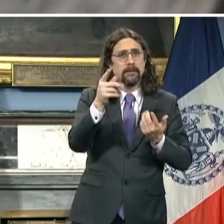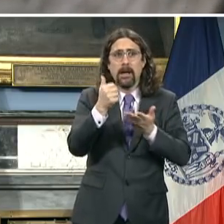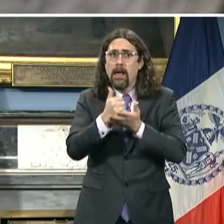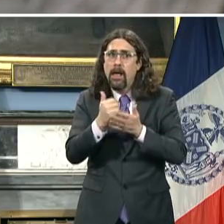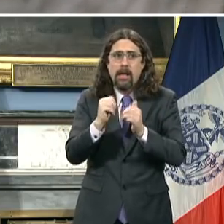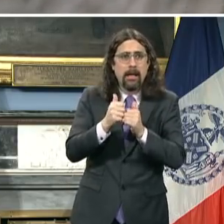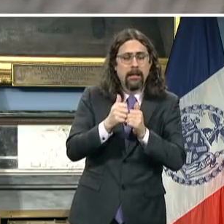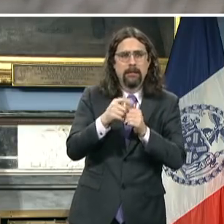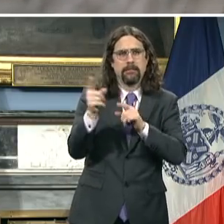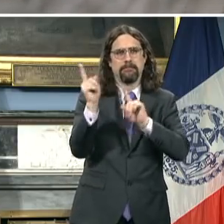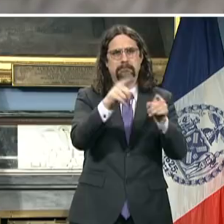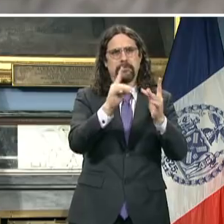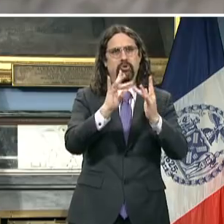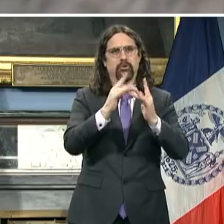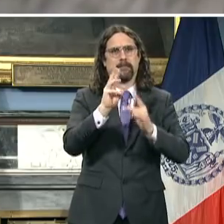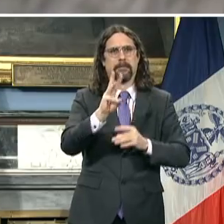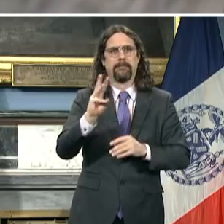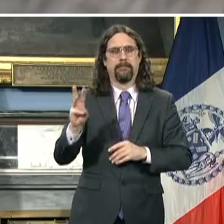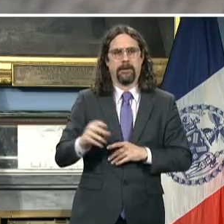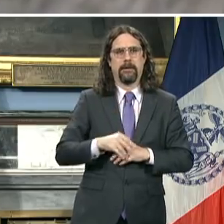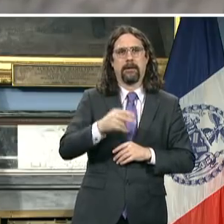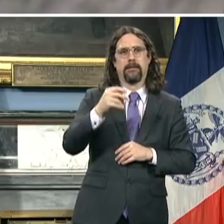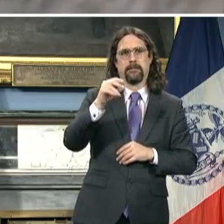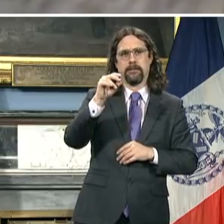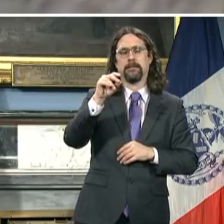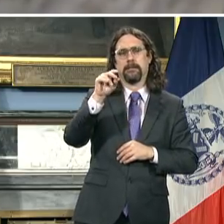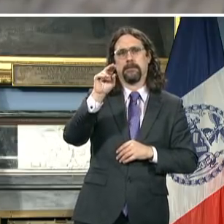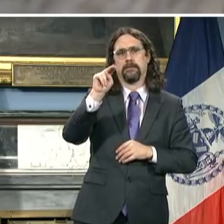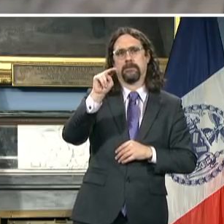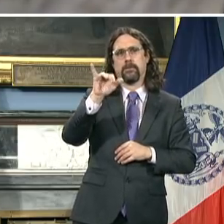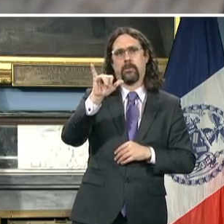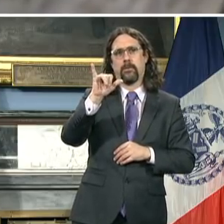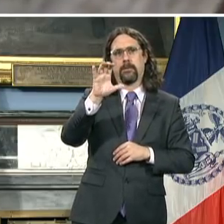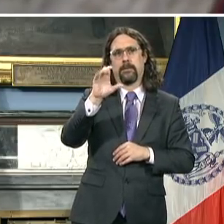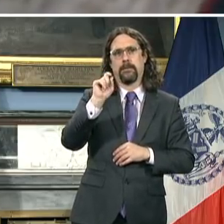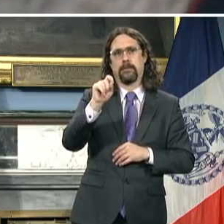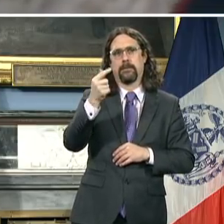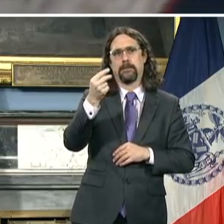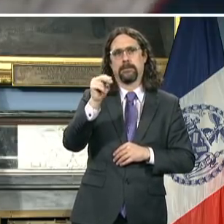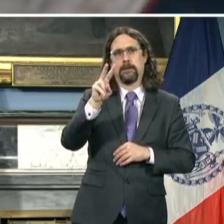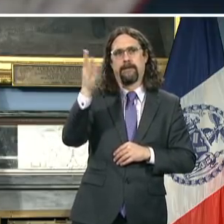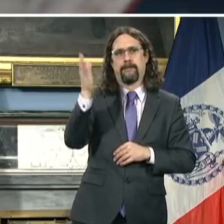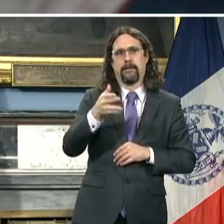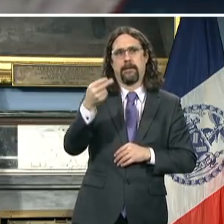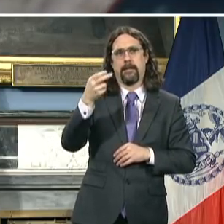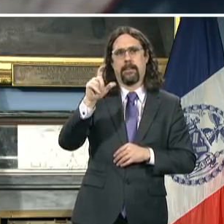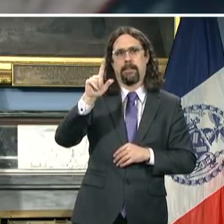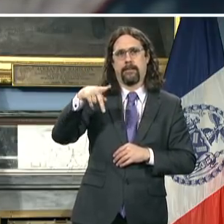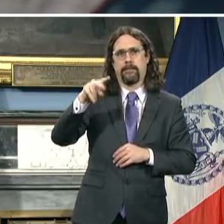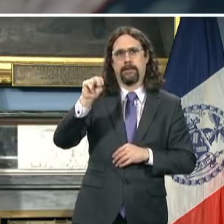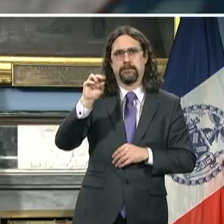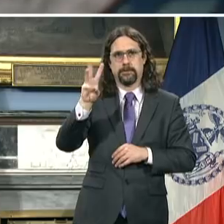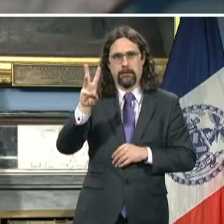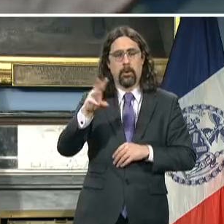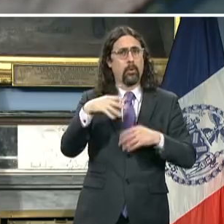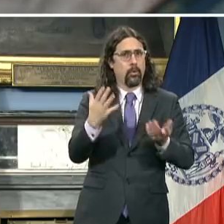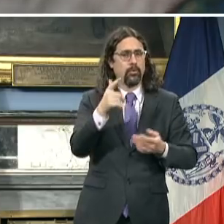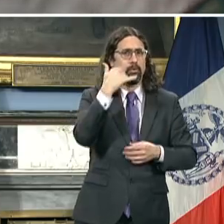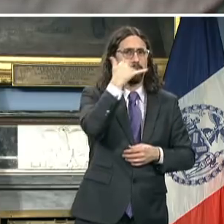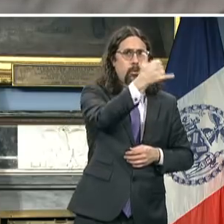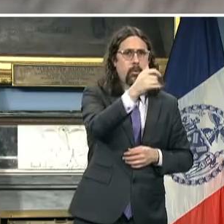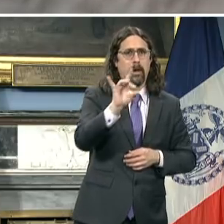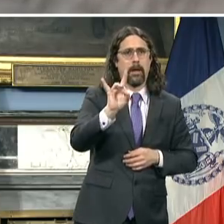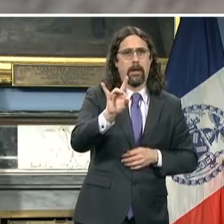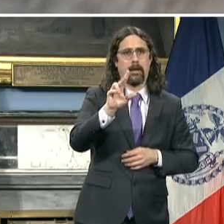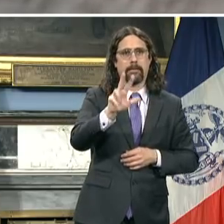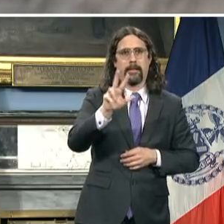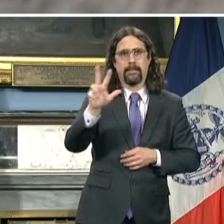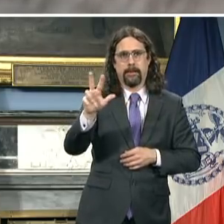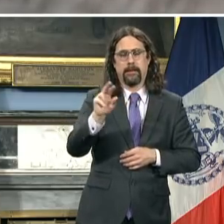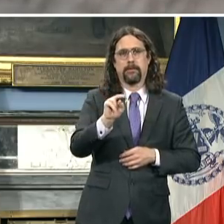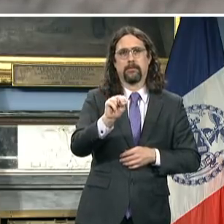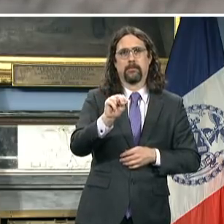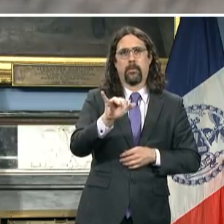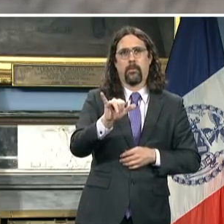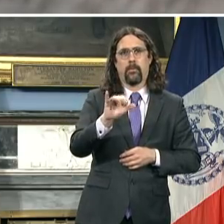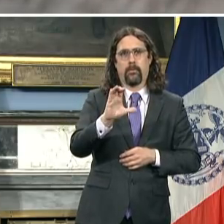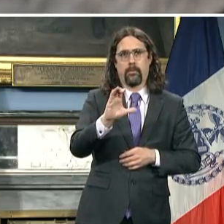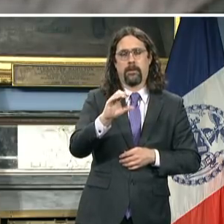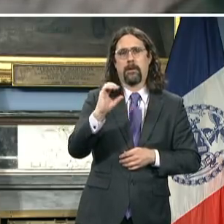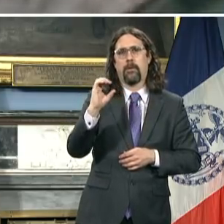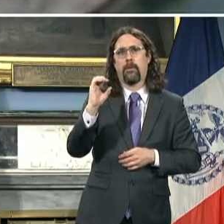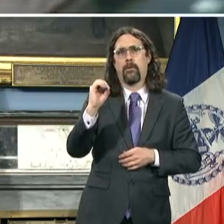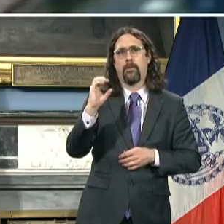GO TO